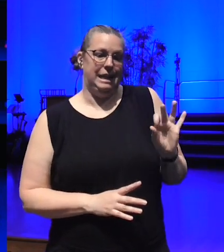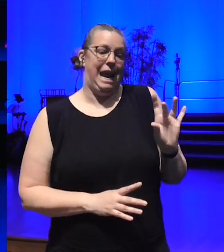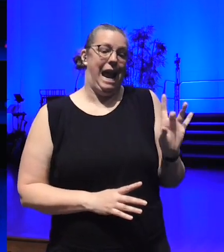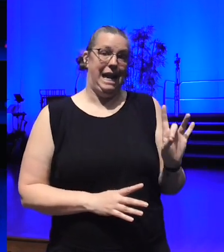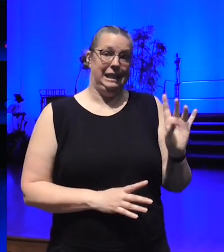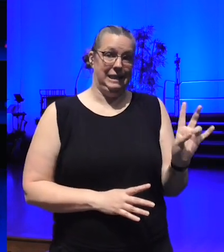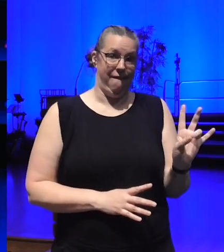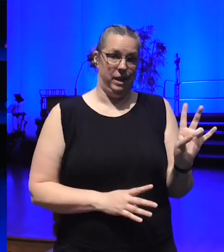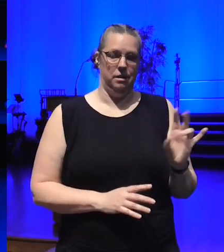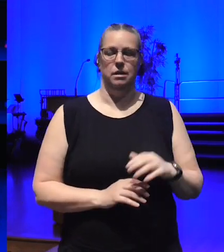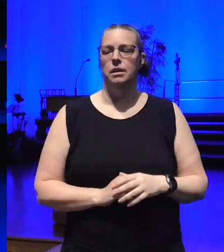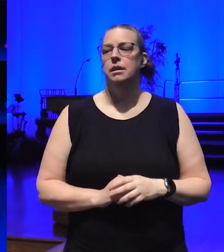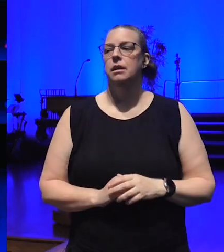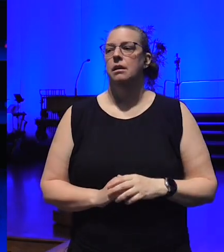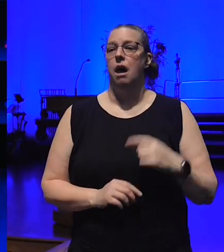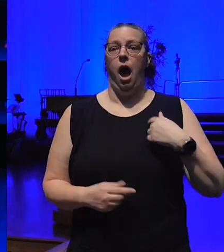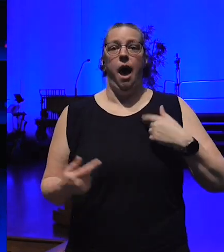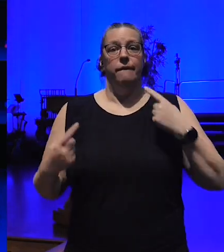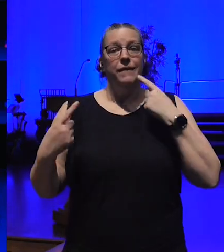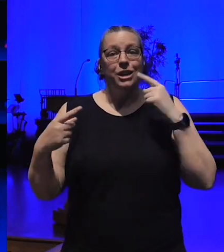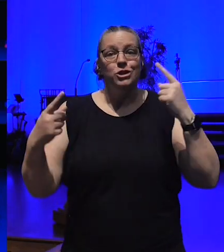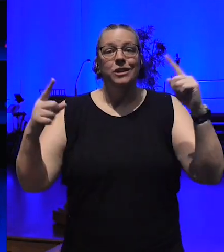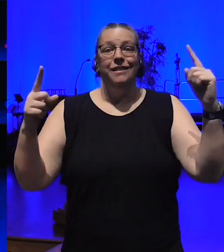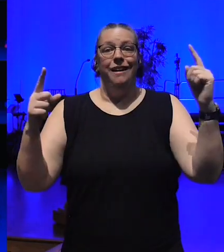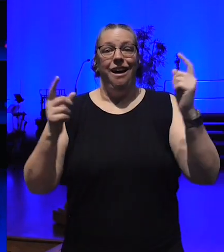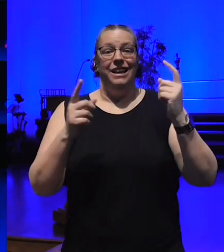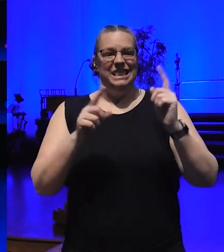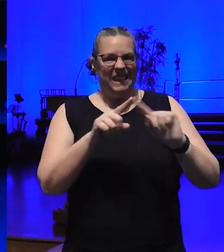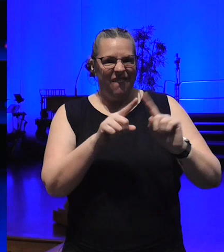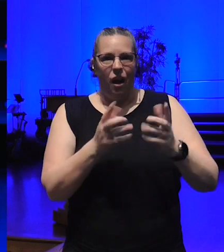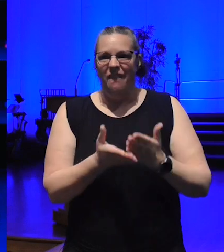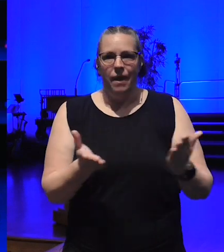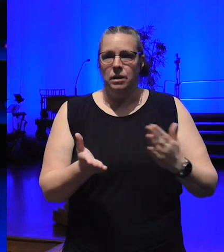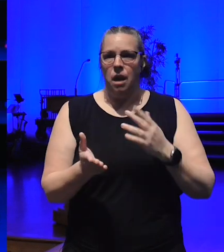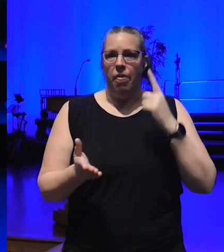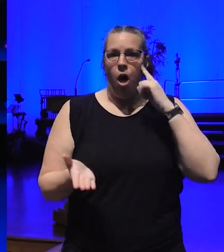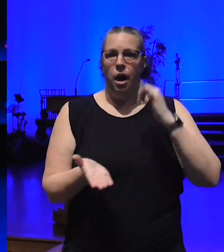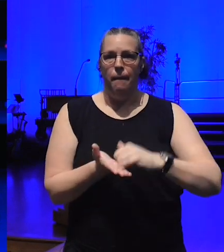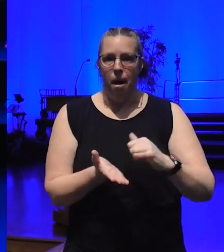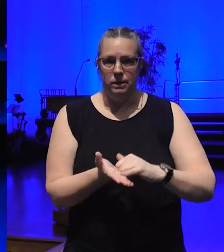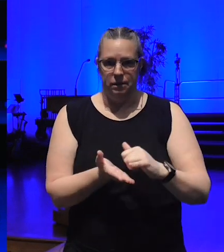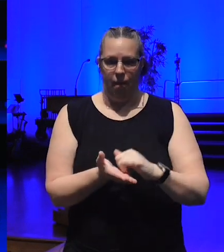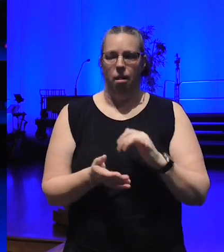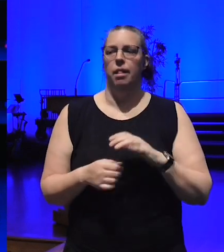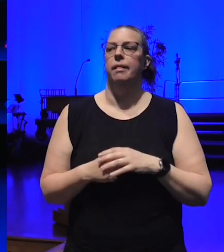I had achieved all kinds of things that I never thought were possible for for me I had become a